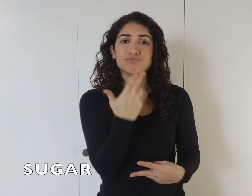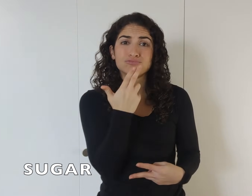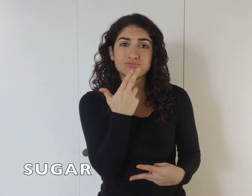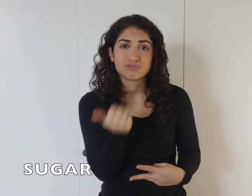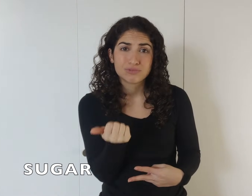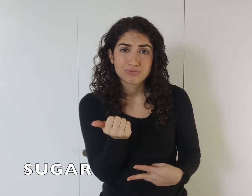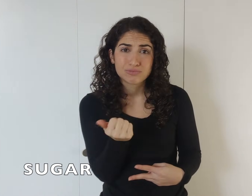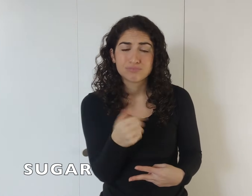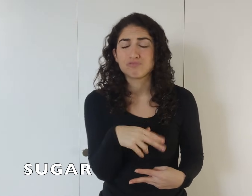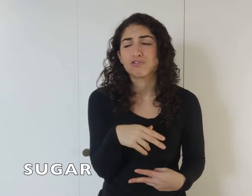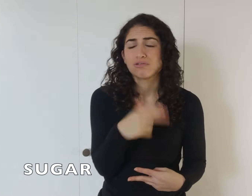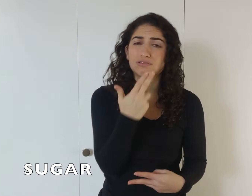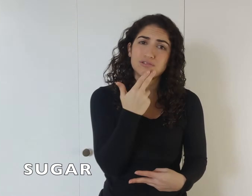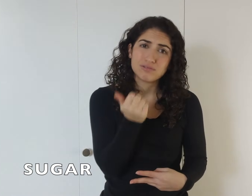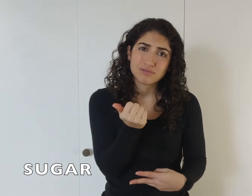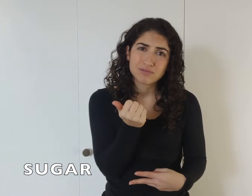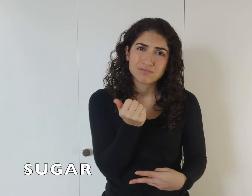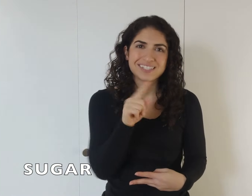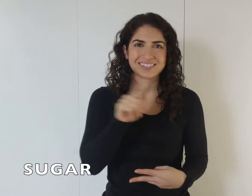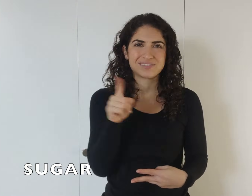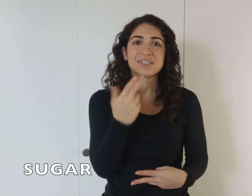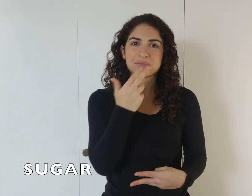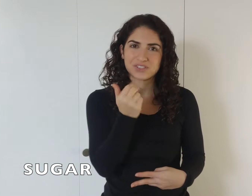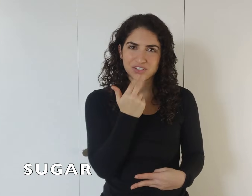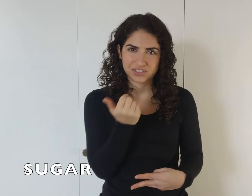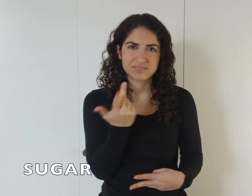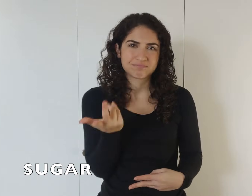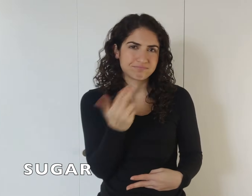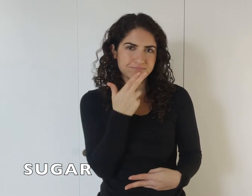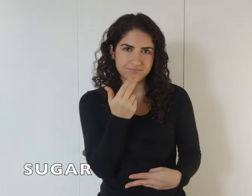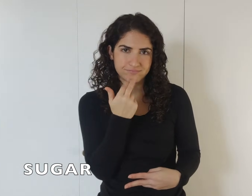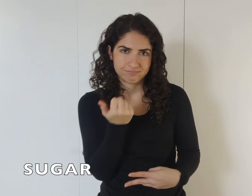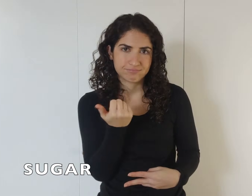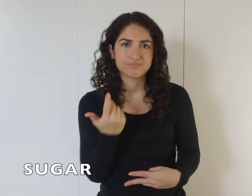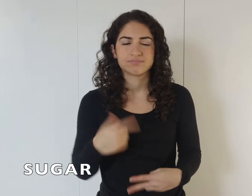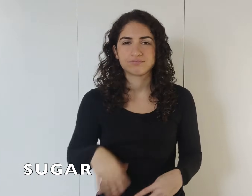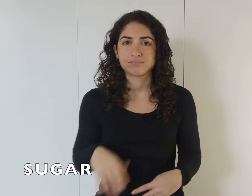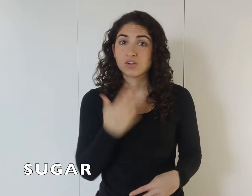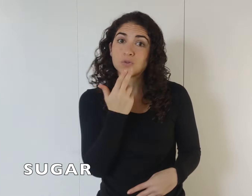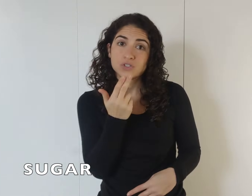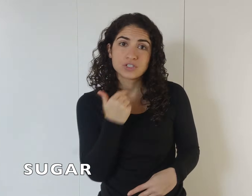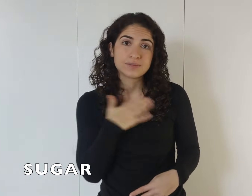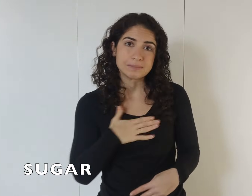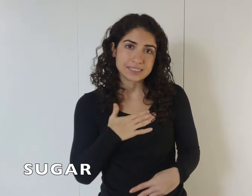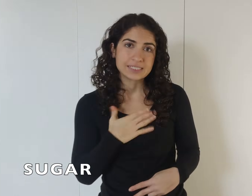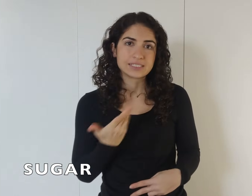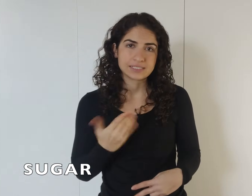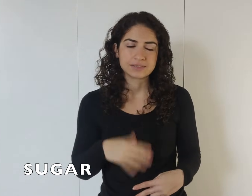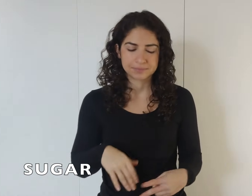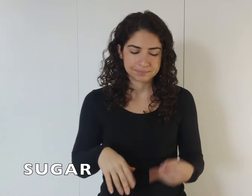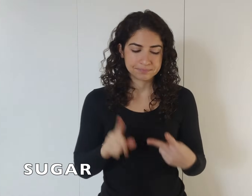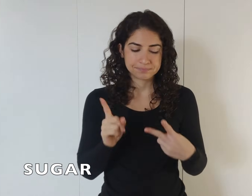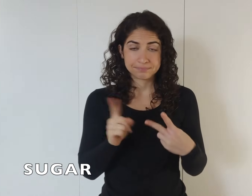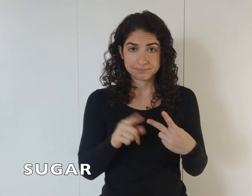face will show the difference. "Aw, that's so cute!" is different from SUGAR. "Sugar, please"